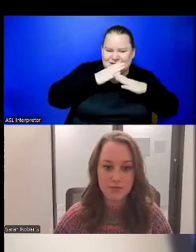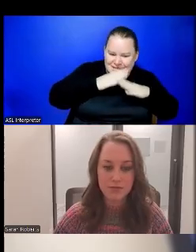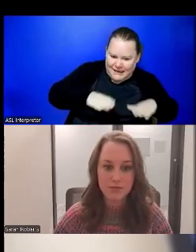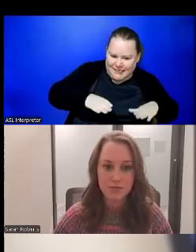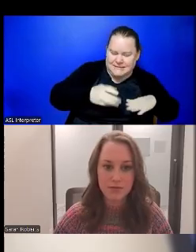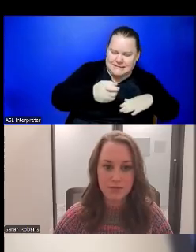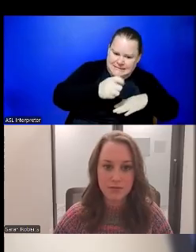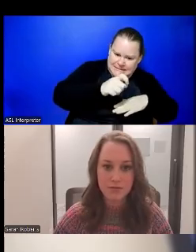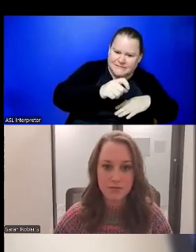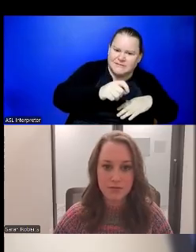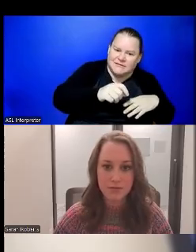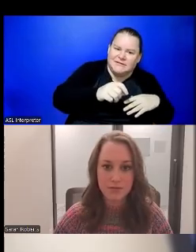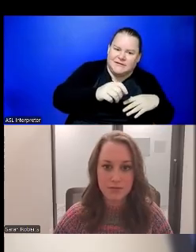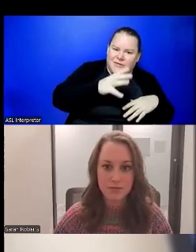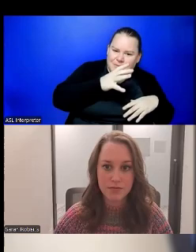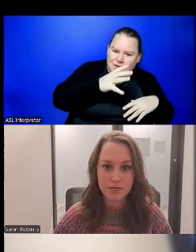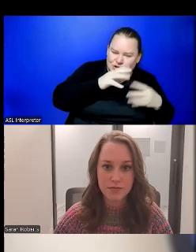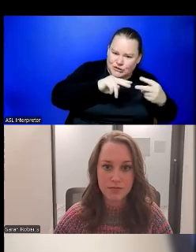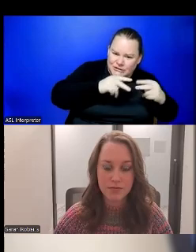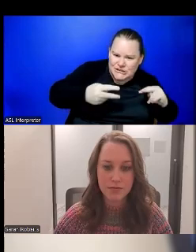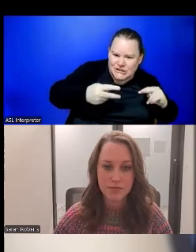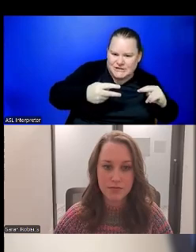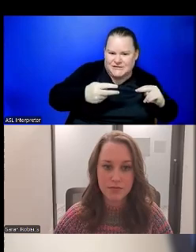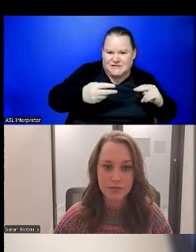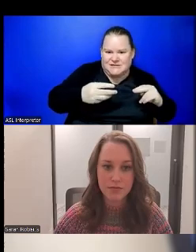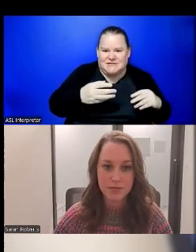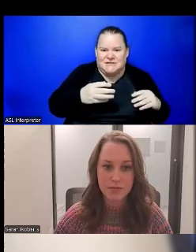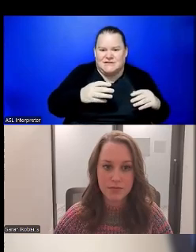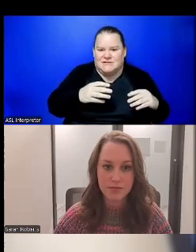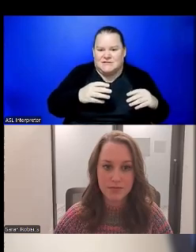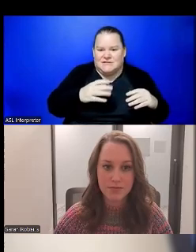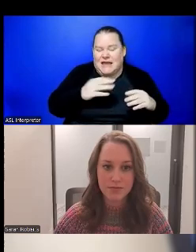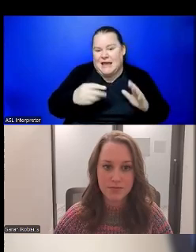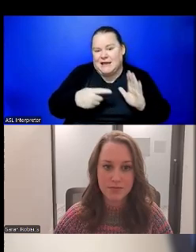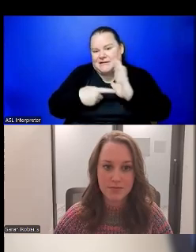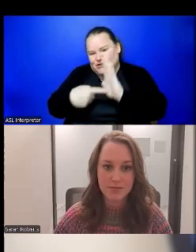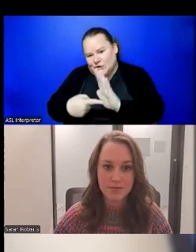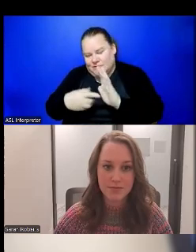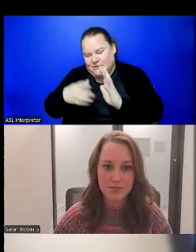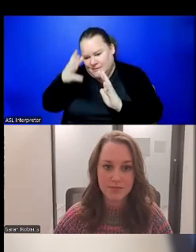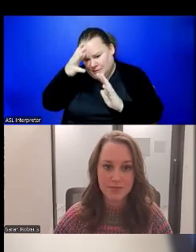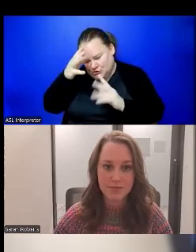of the maternal genes and expression of the maternal, sorry, the expression of the paternal genes. And so a defect